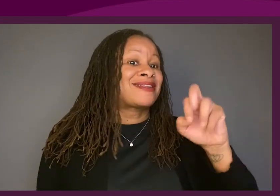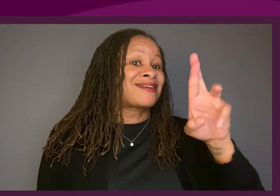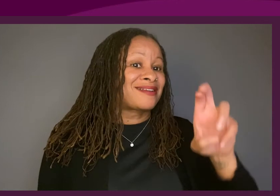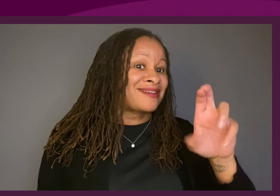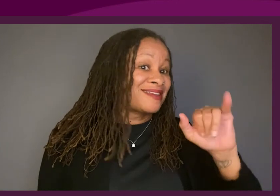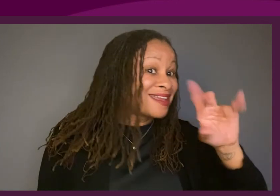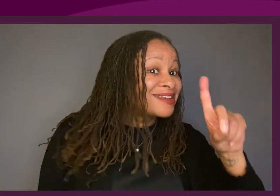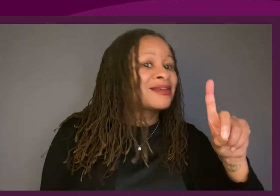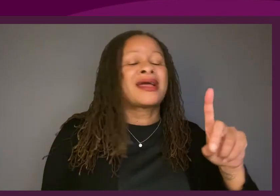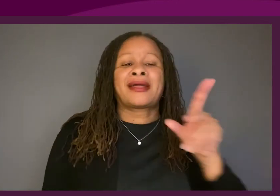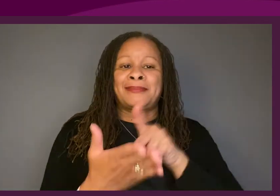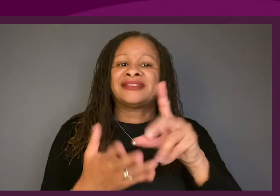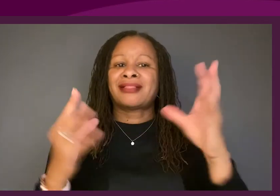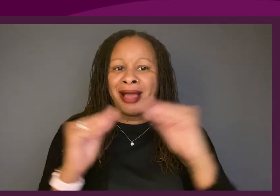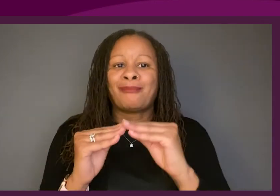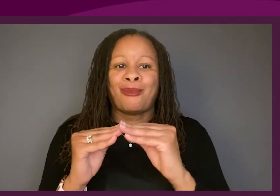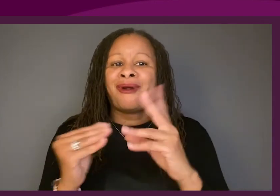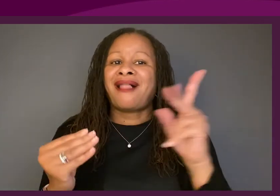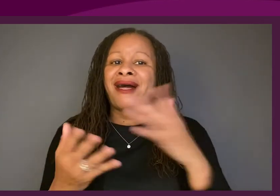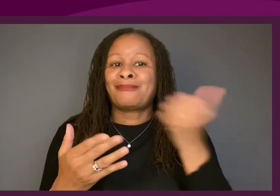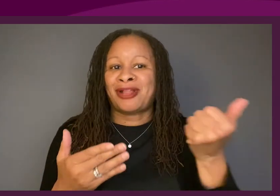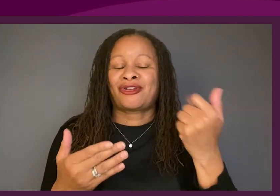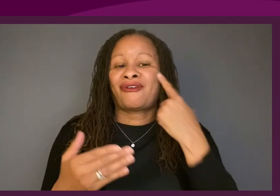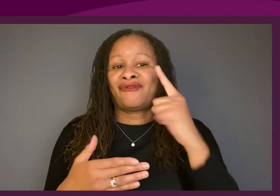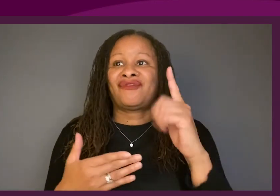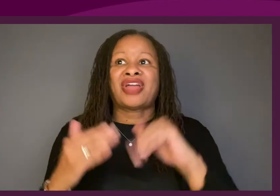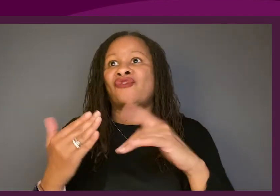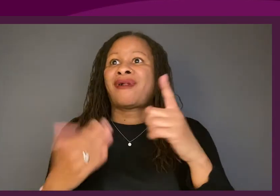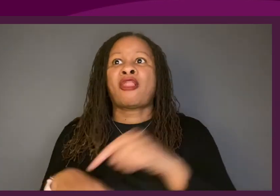rates for people with disabilities.